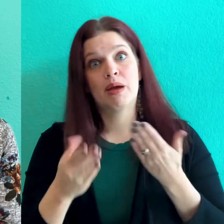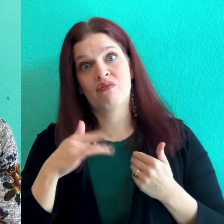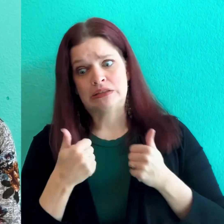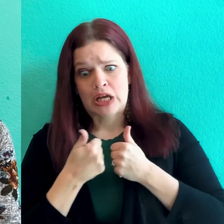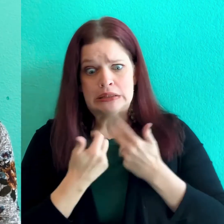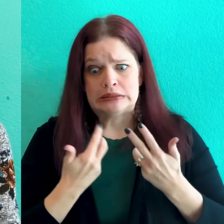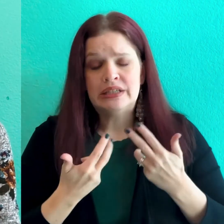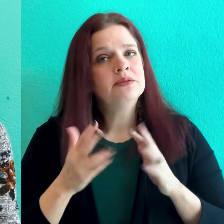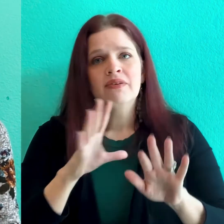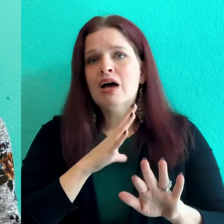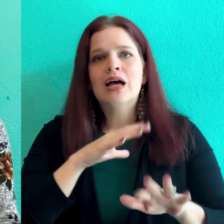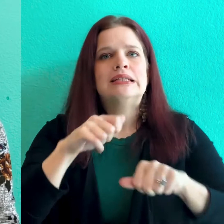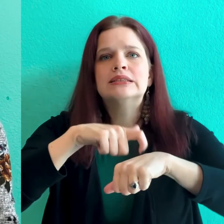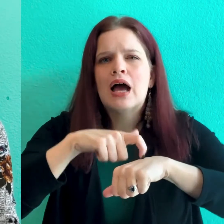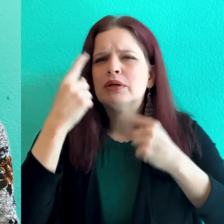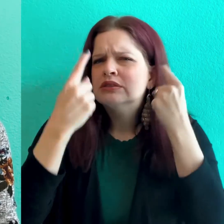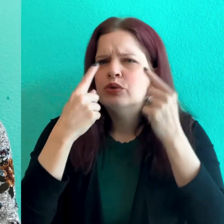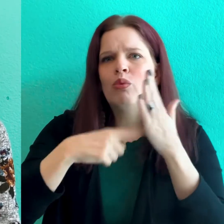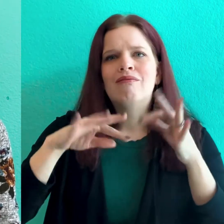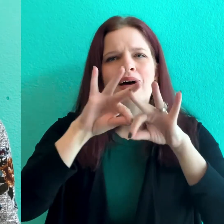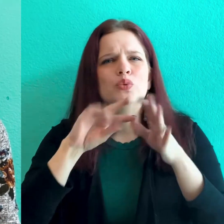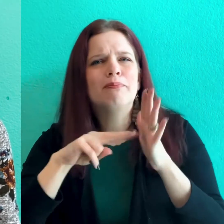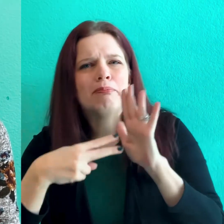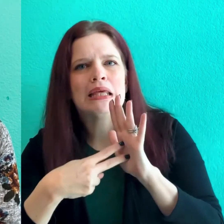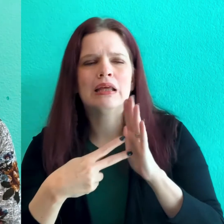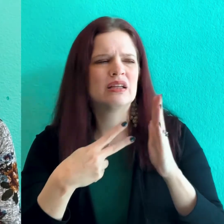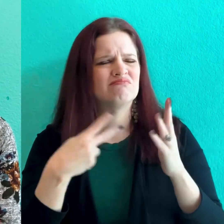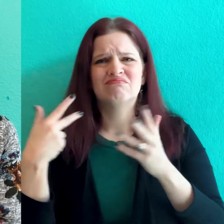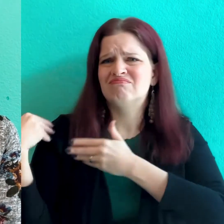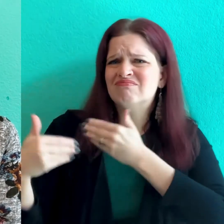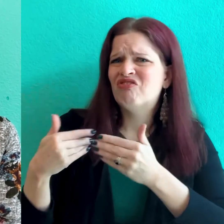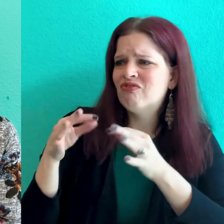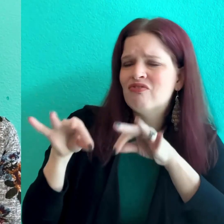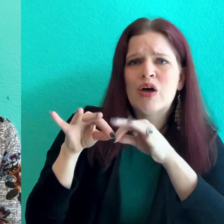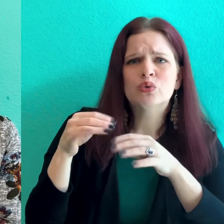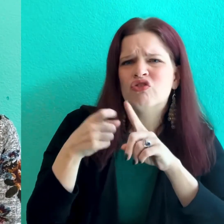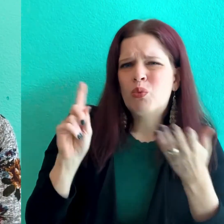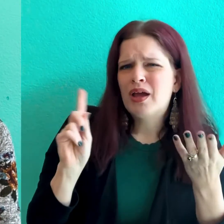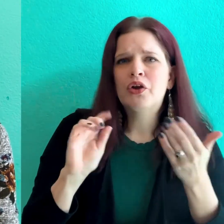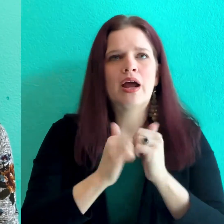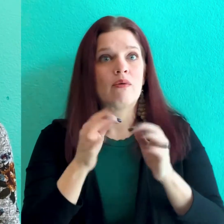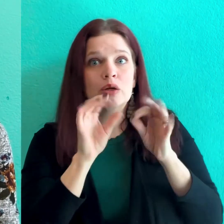So give yourself some time to really consider what these values mean to you, where they came from, how they might have changed over time.